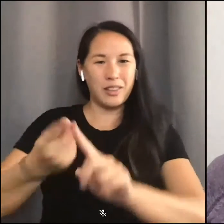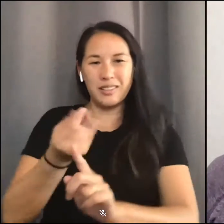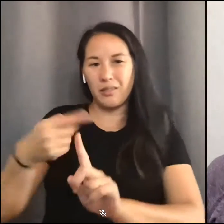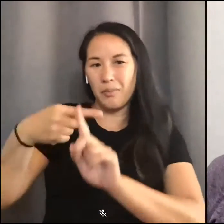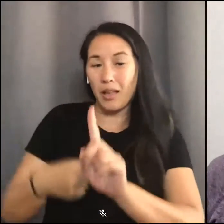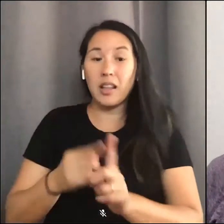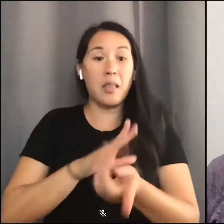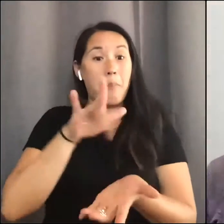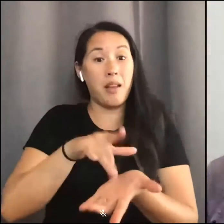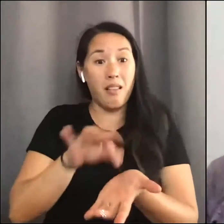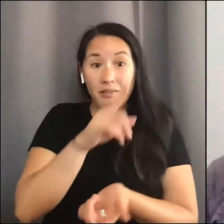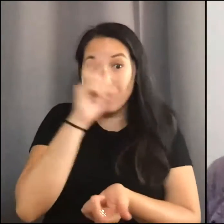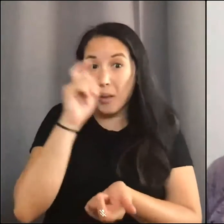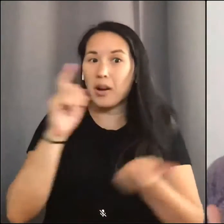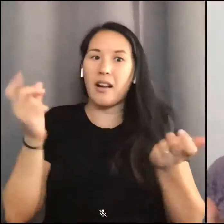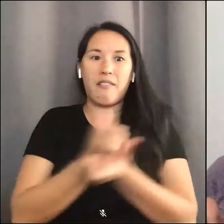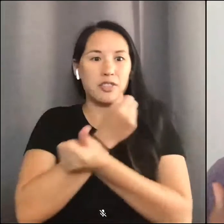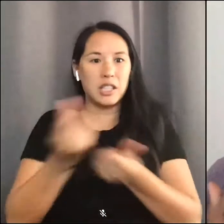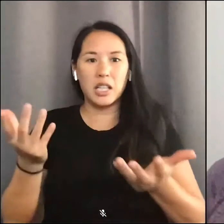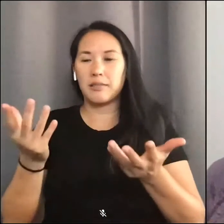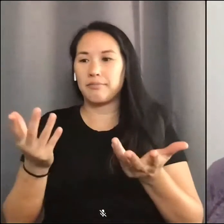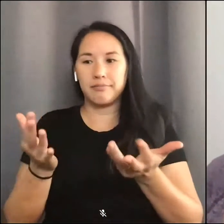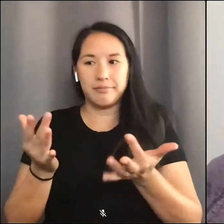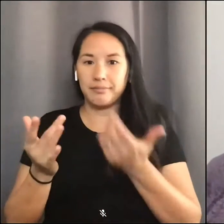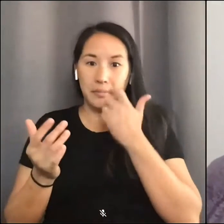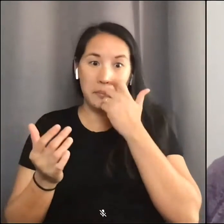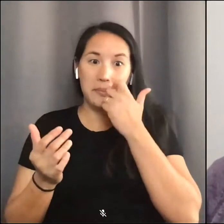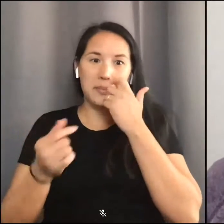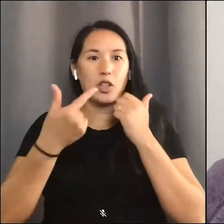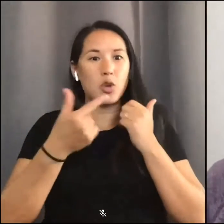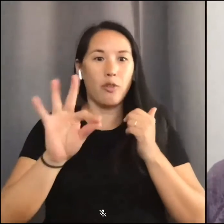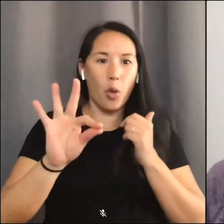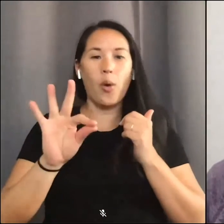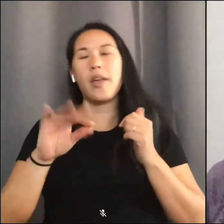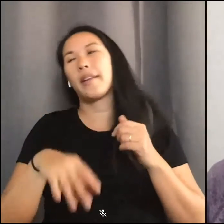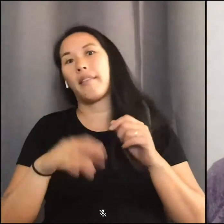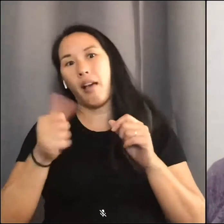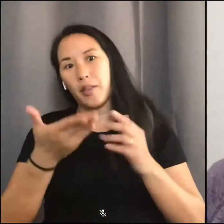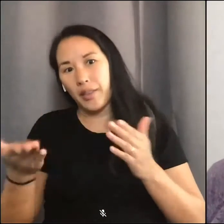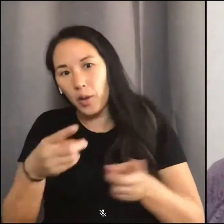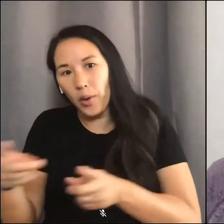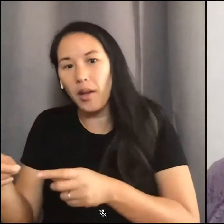the summer when everything with george floyd and all the things started to happen i was fortunate